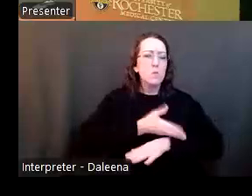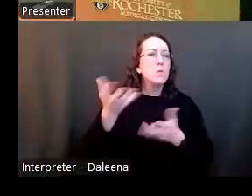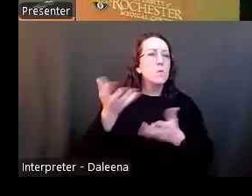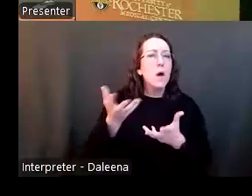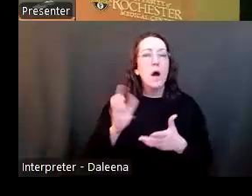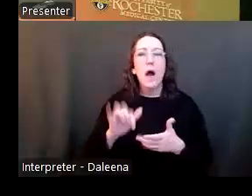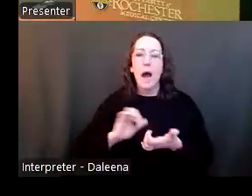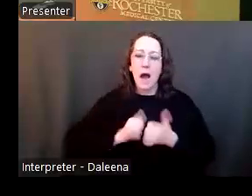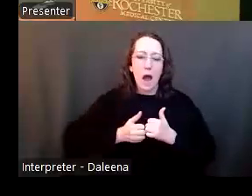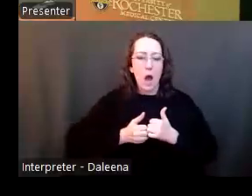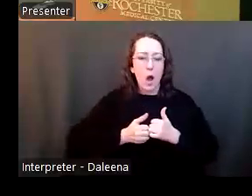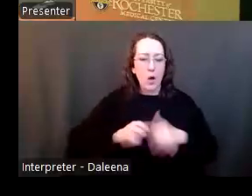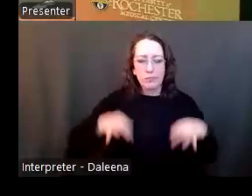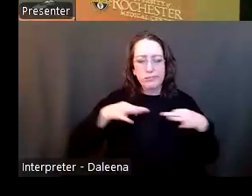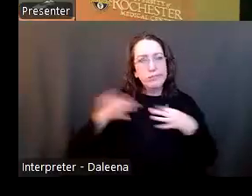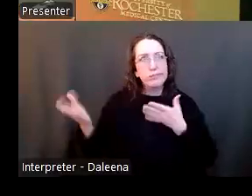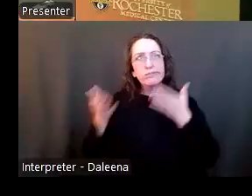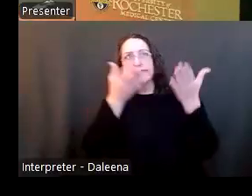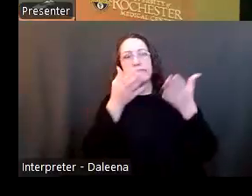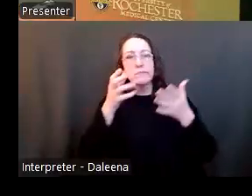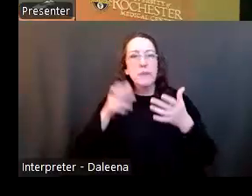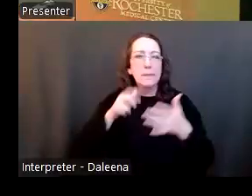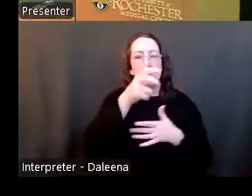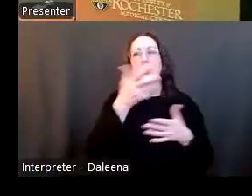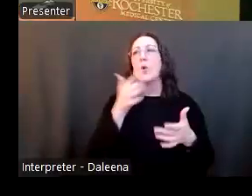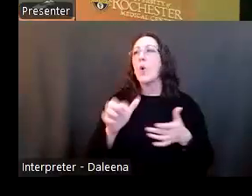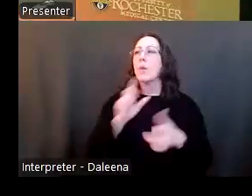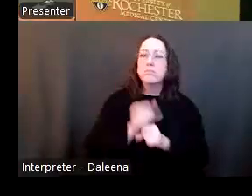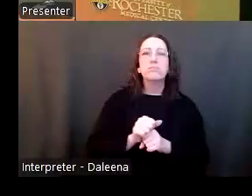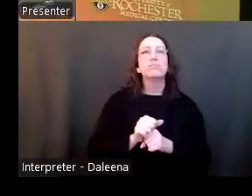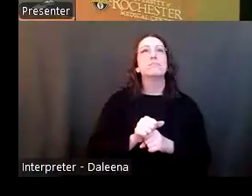get the Linens upstairs or how do we um ensure that patients are understanding where they're